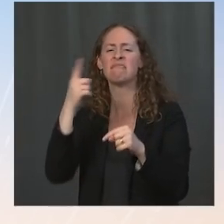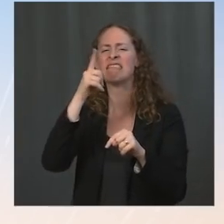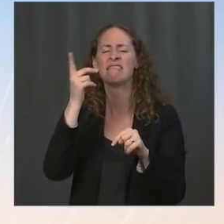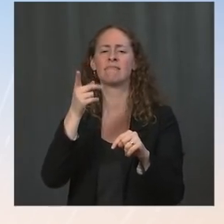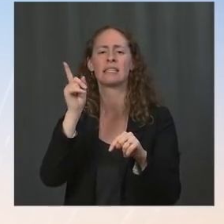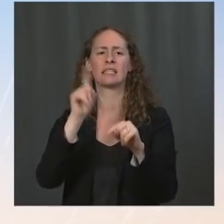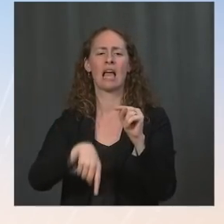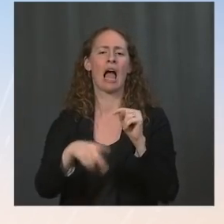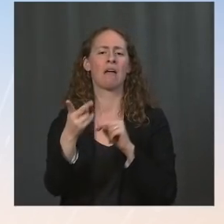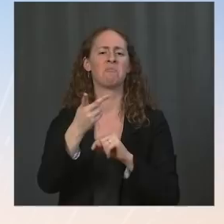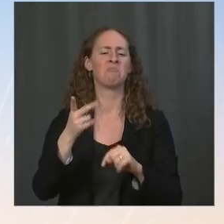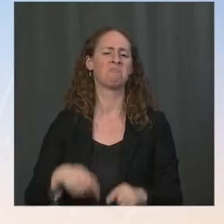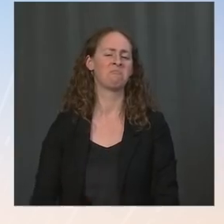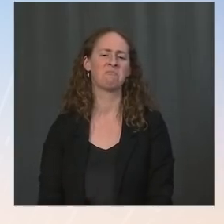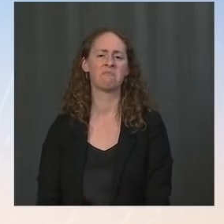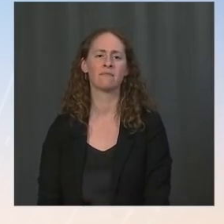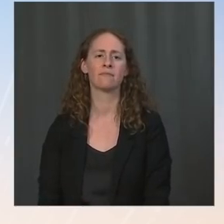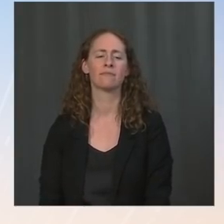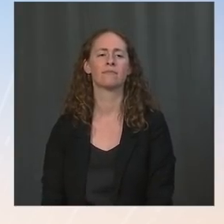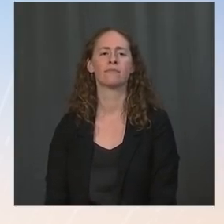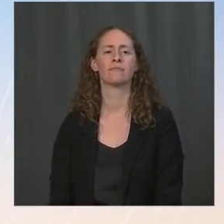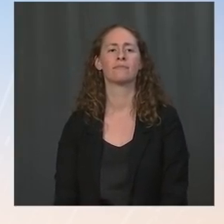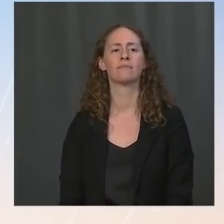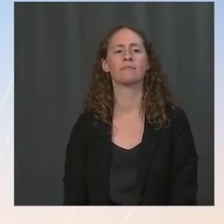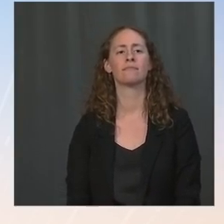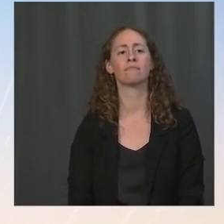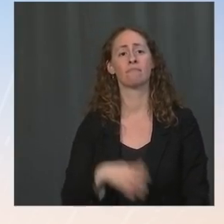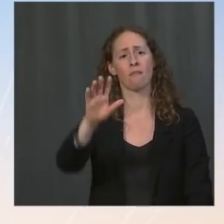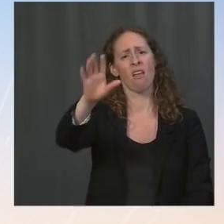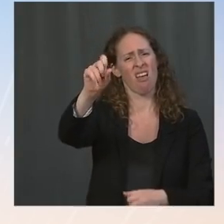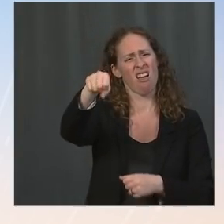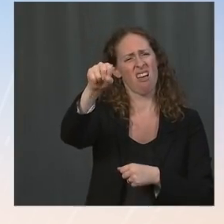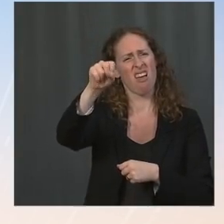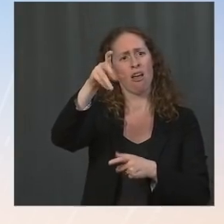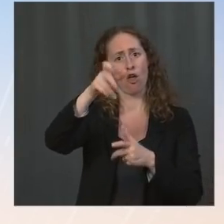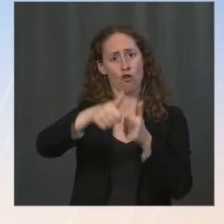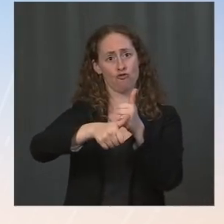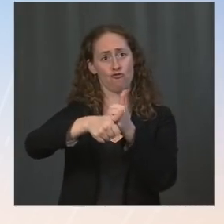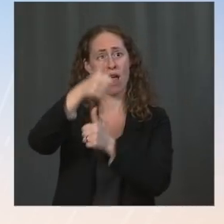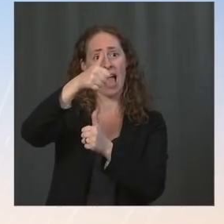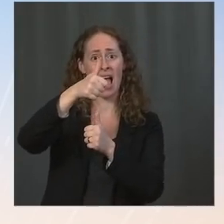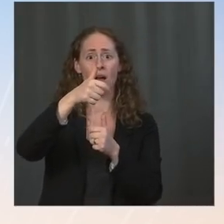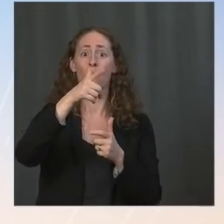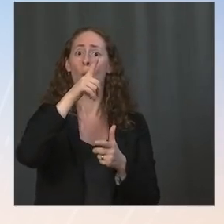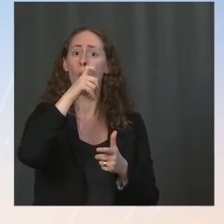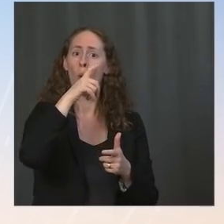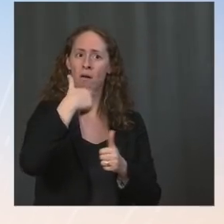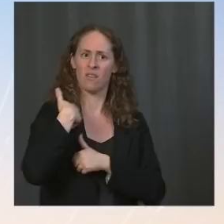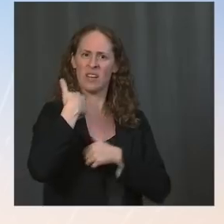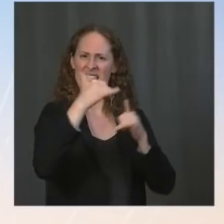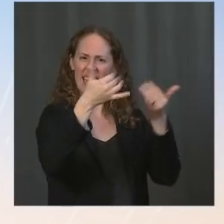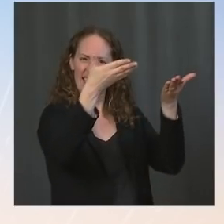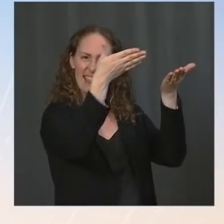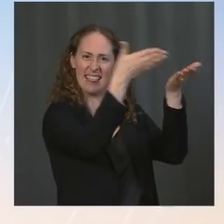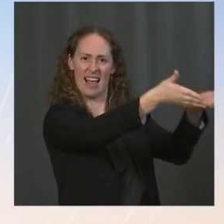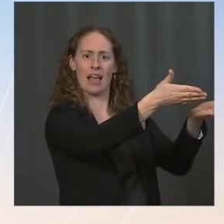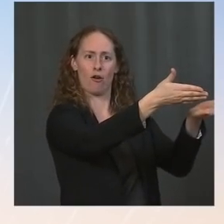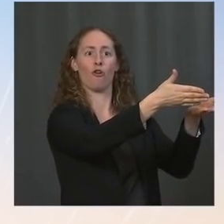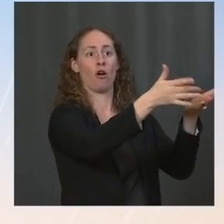that is posed to U.S. men and women serving, or people who are gathering outside of the gates in Kabul, and whether these individuals can attack the United States. The Press: So, I guess, the --